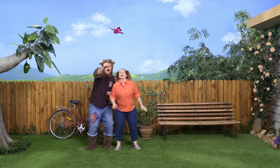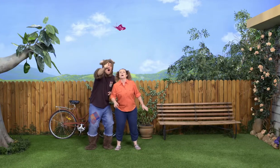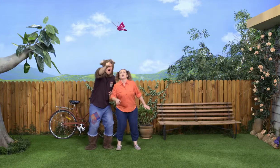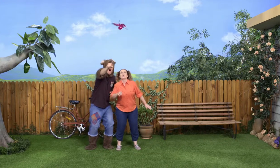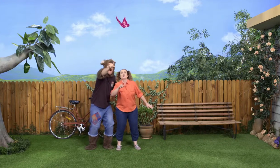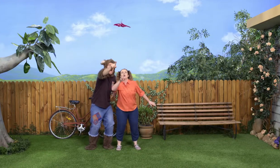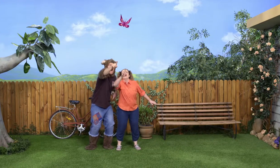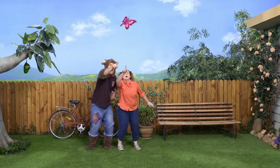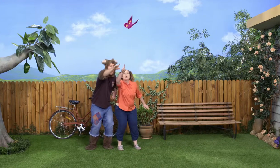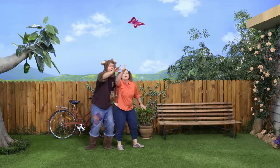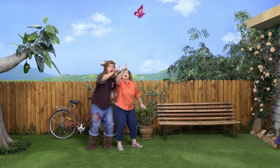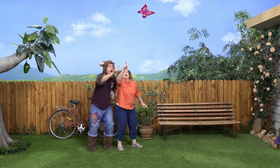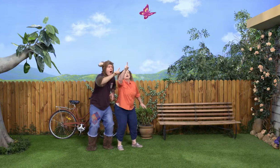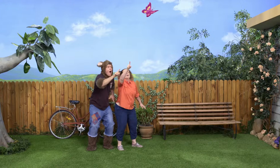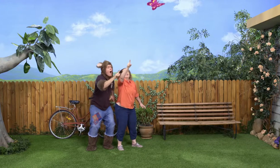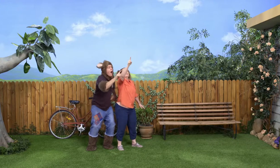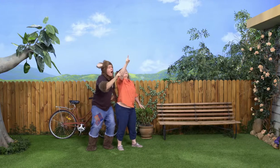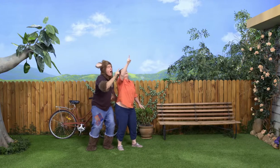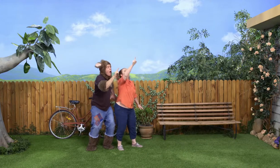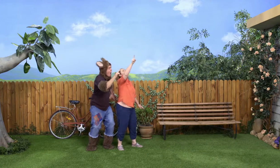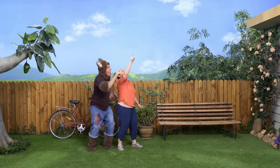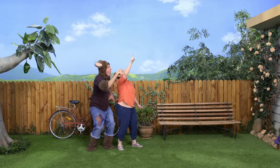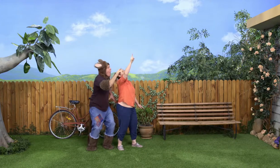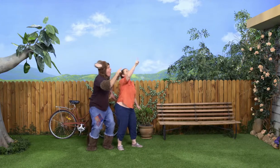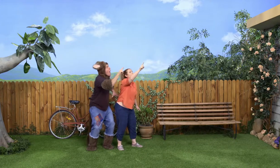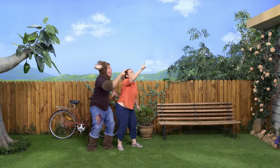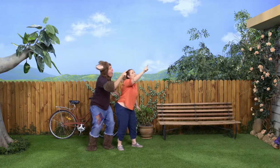Oh, look. Oh! Oh! Oh!